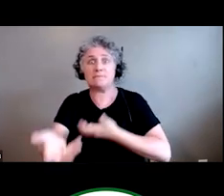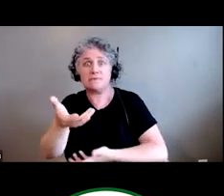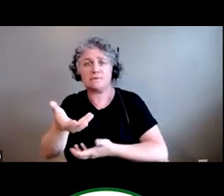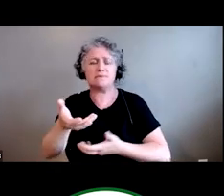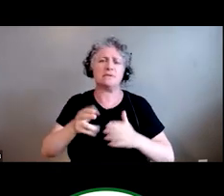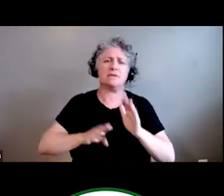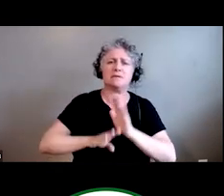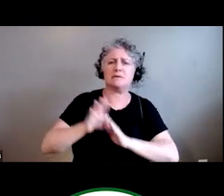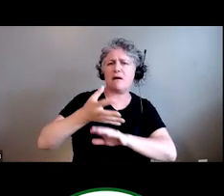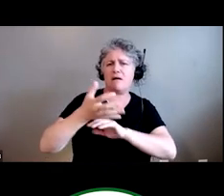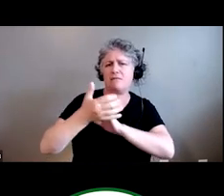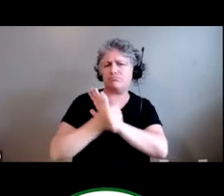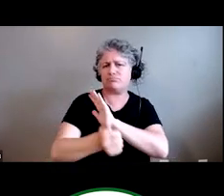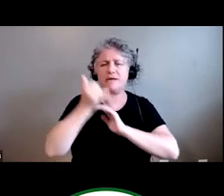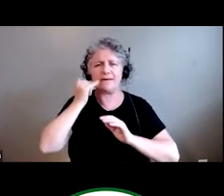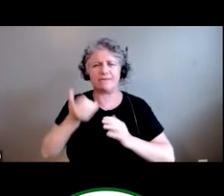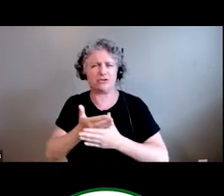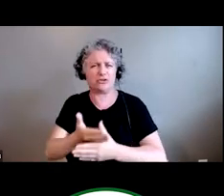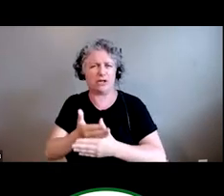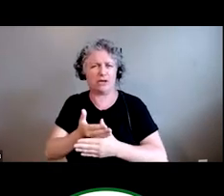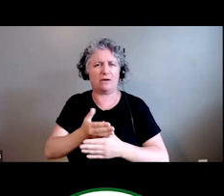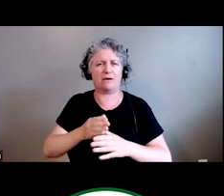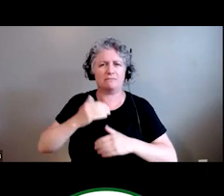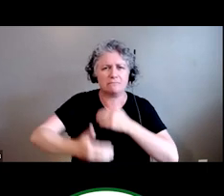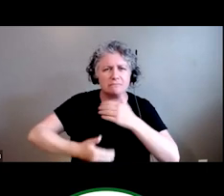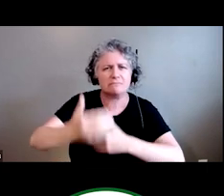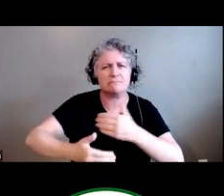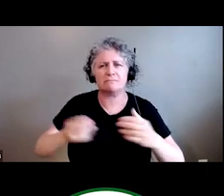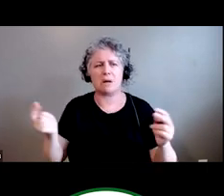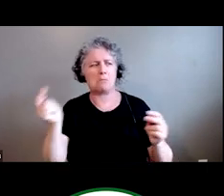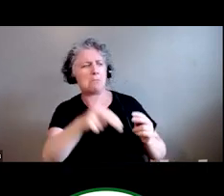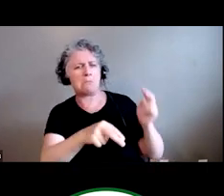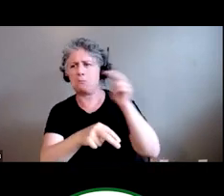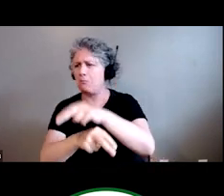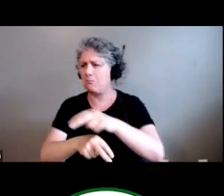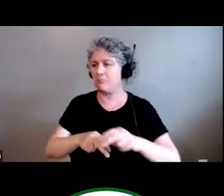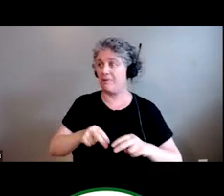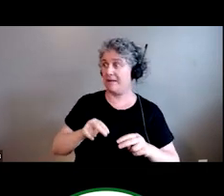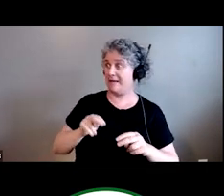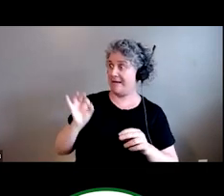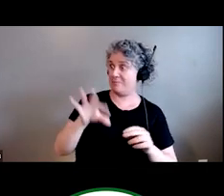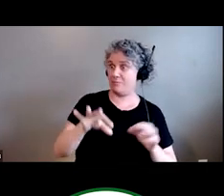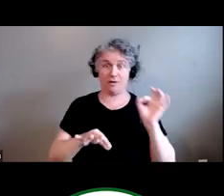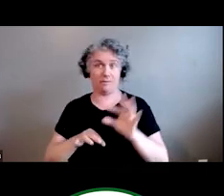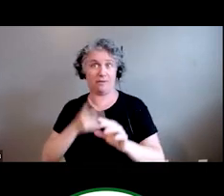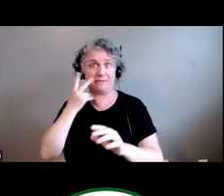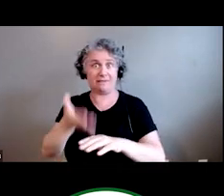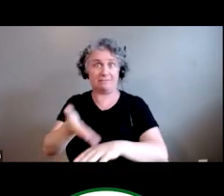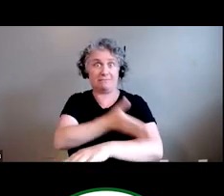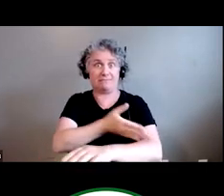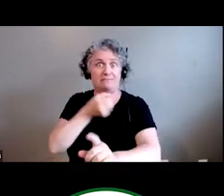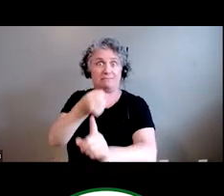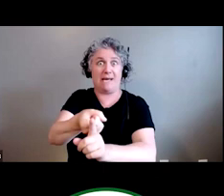Principal 4, we believe partnerships are strengthened when participation in research activity. Provide